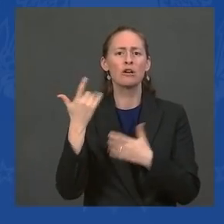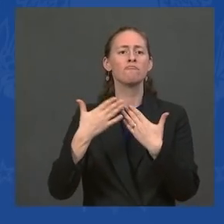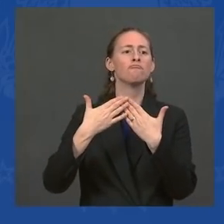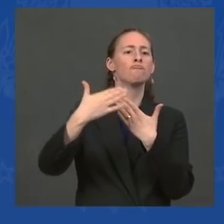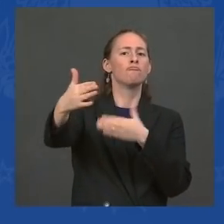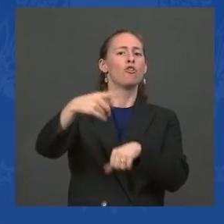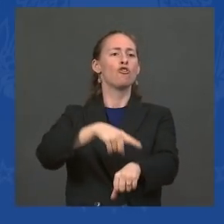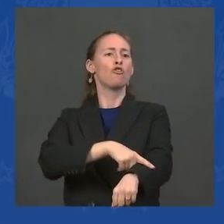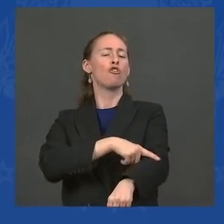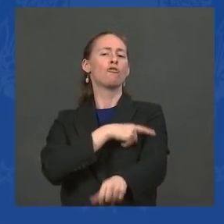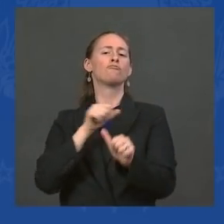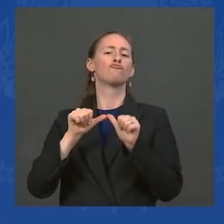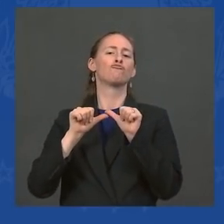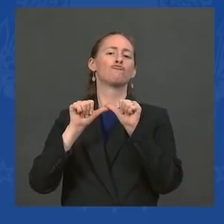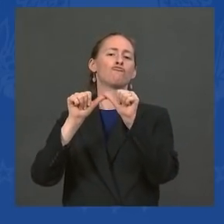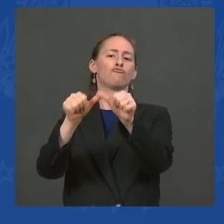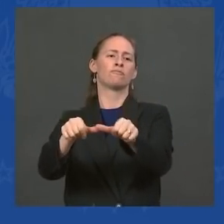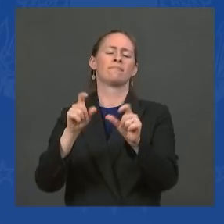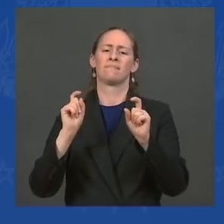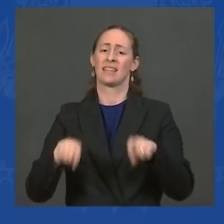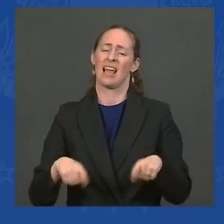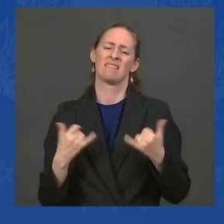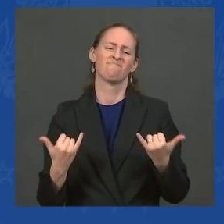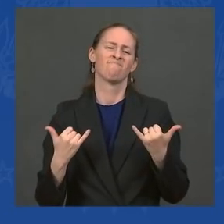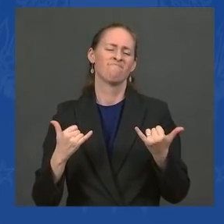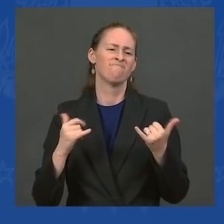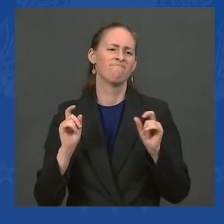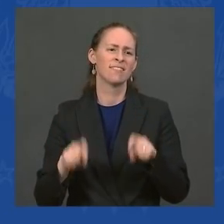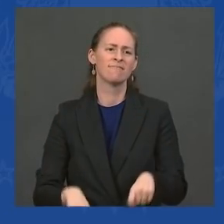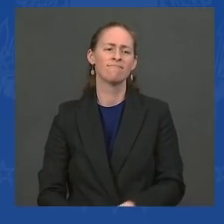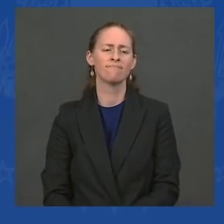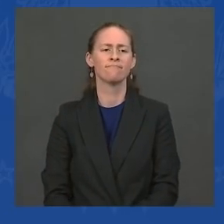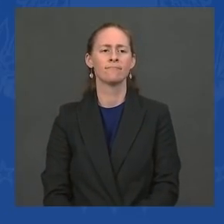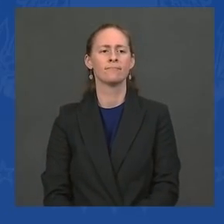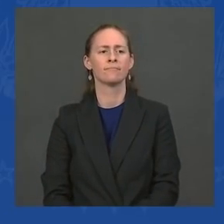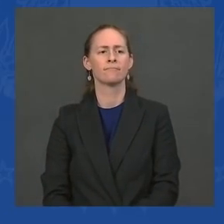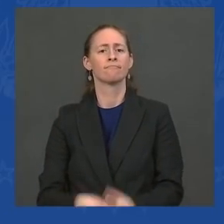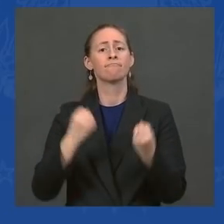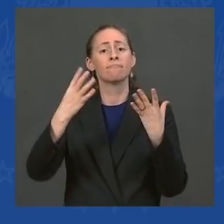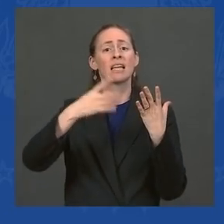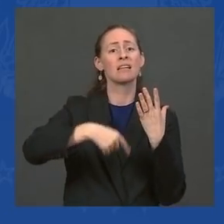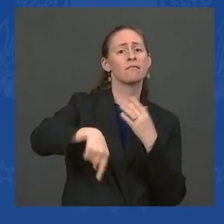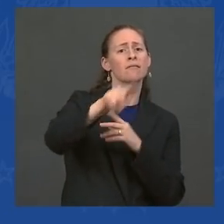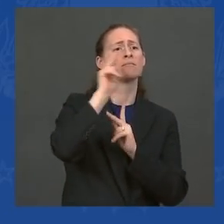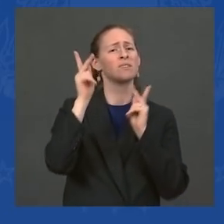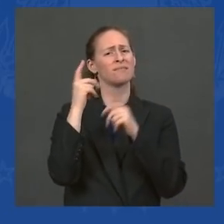This needs to change. Working folks understand it. That's why, despite the attacks and misinformation,